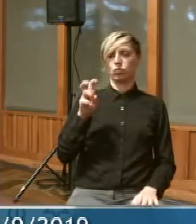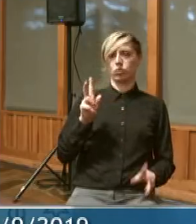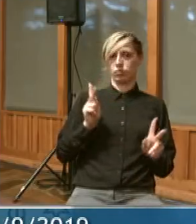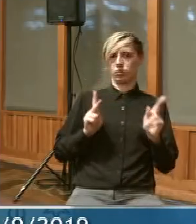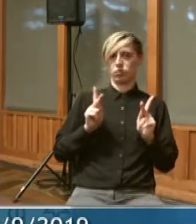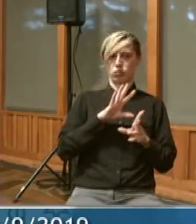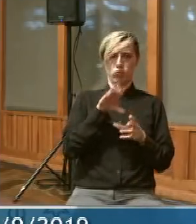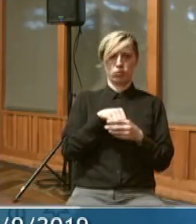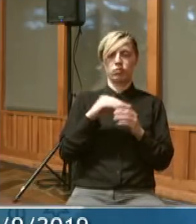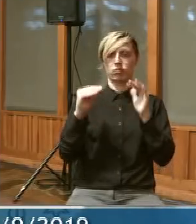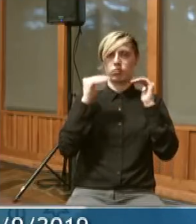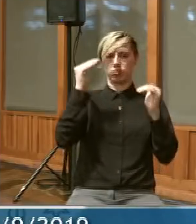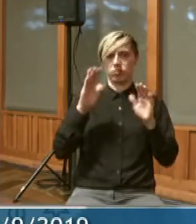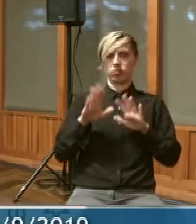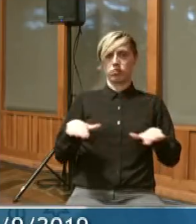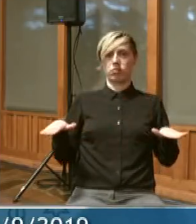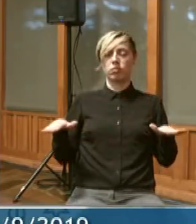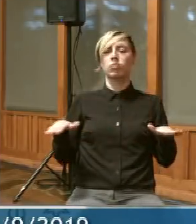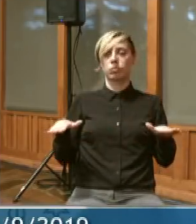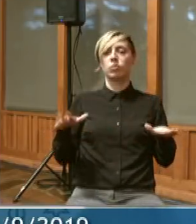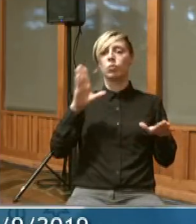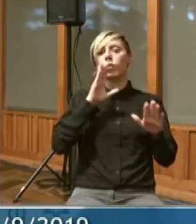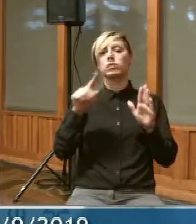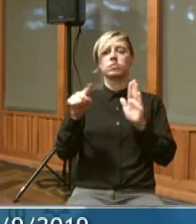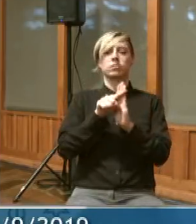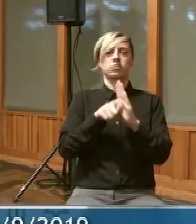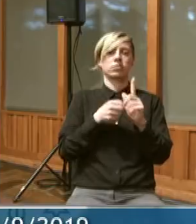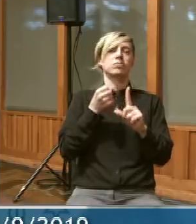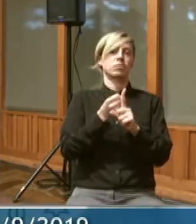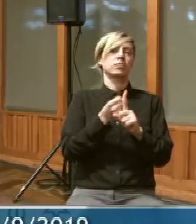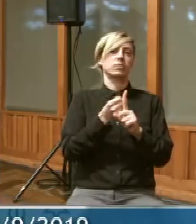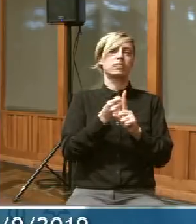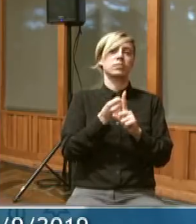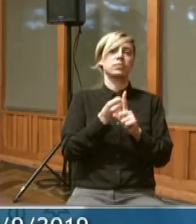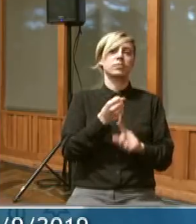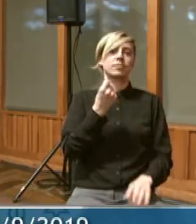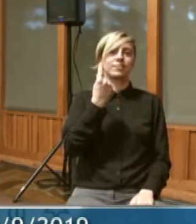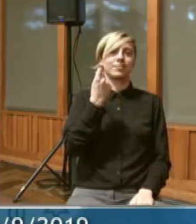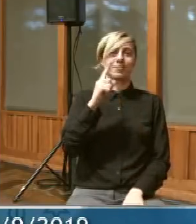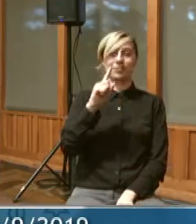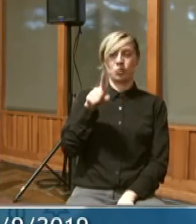AS WEEK, FULL CLASSES. WITH THE POSITIONS CUT THE CLASSES ARE GONE.